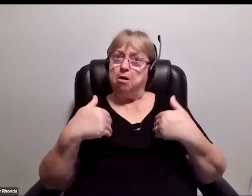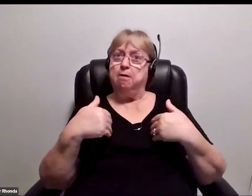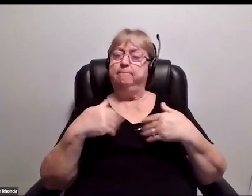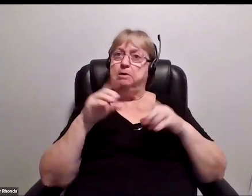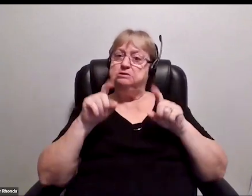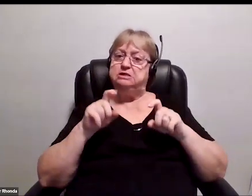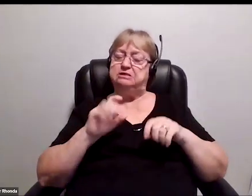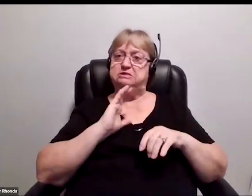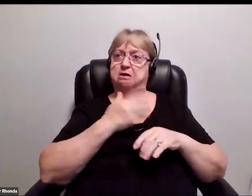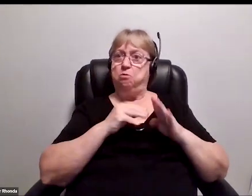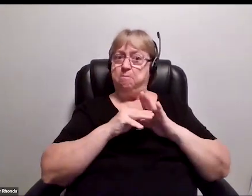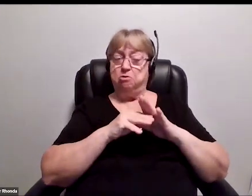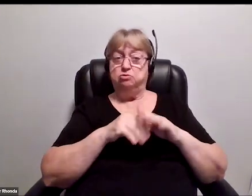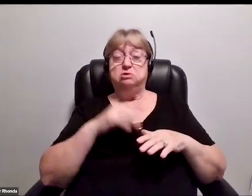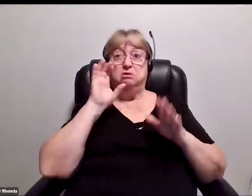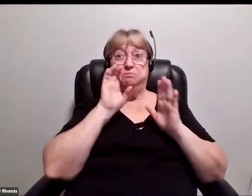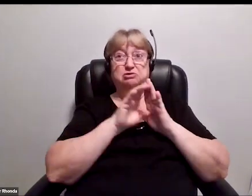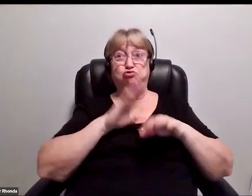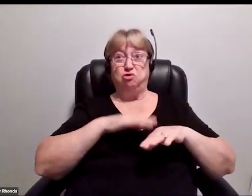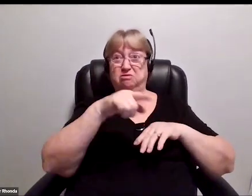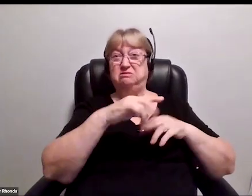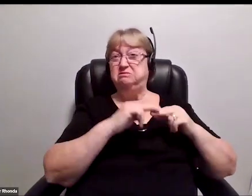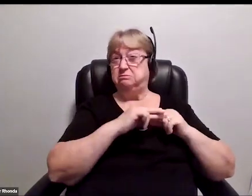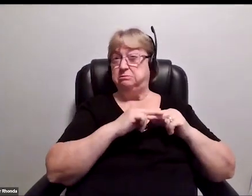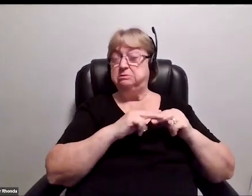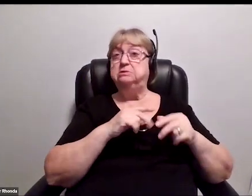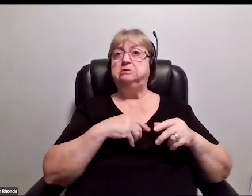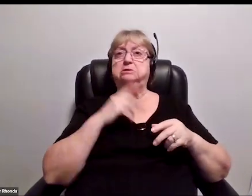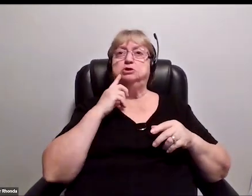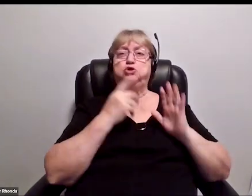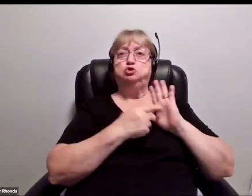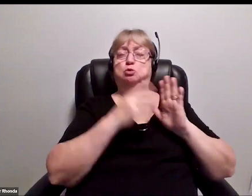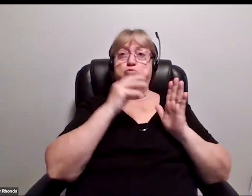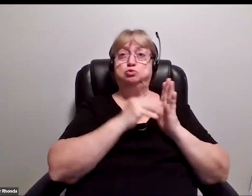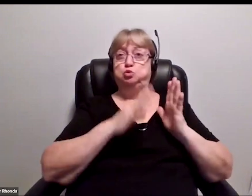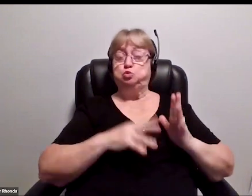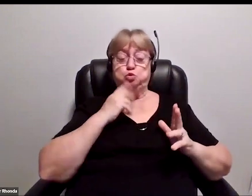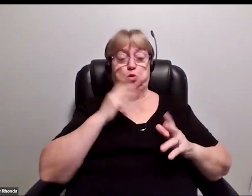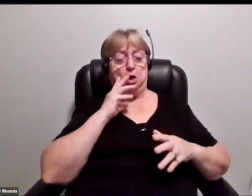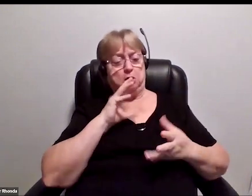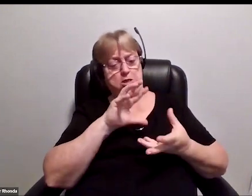The images on this slide capture moments of the students exploring our materials, providing valuable insights